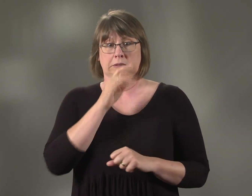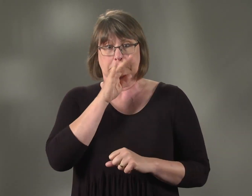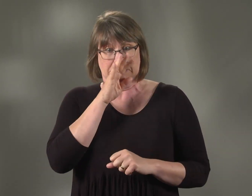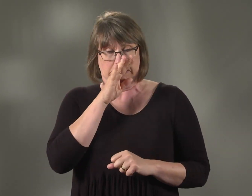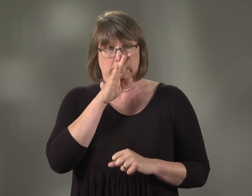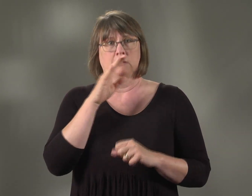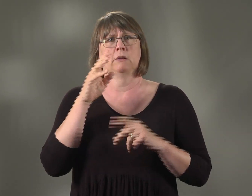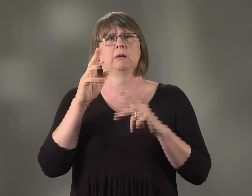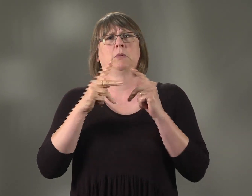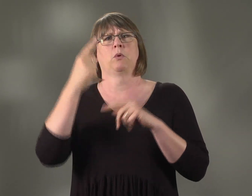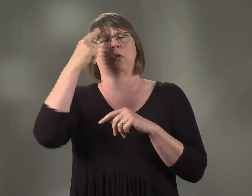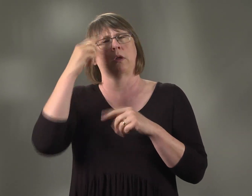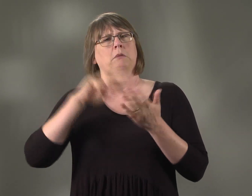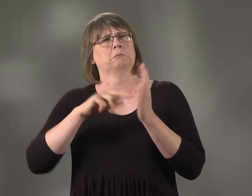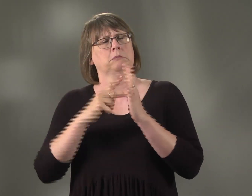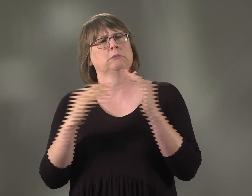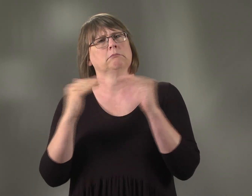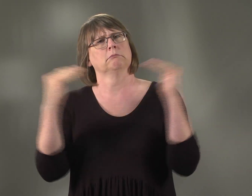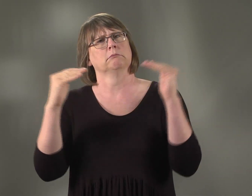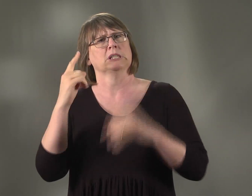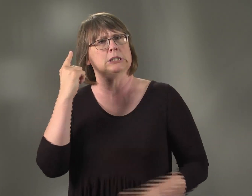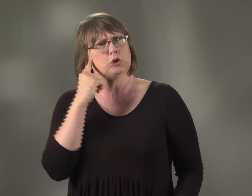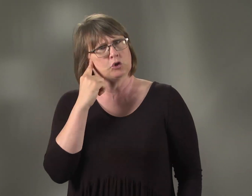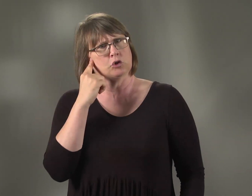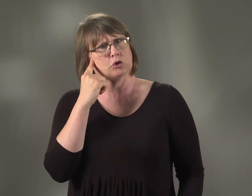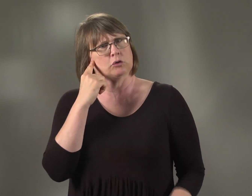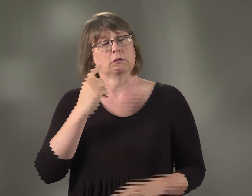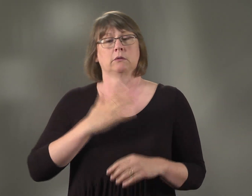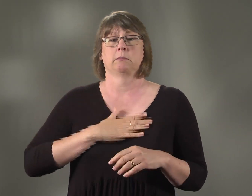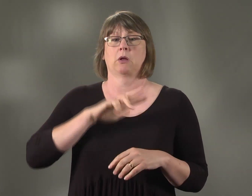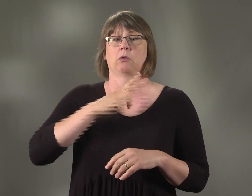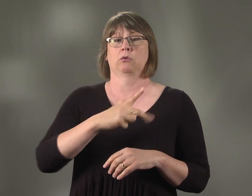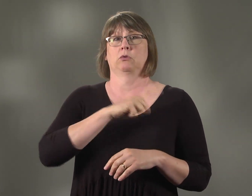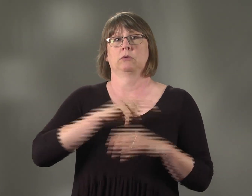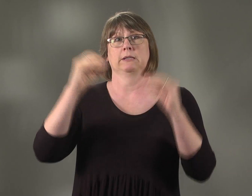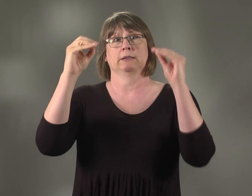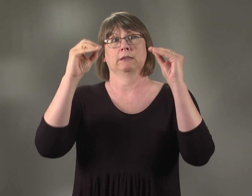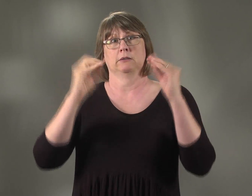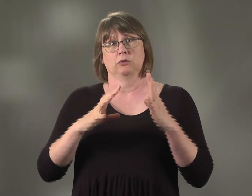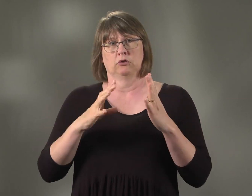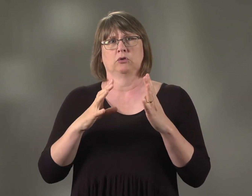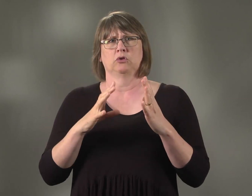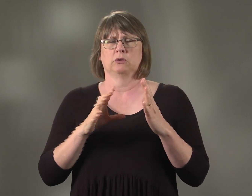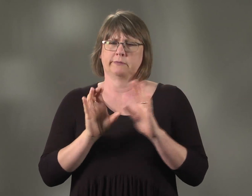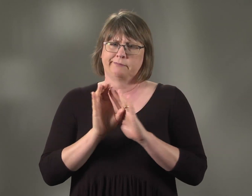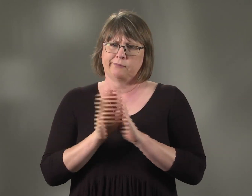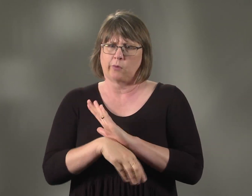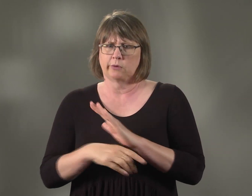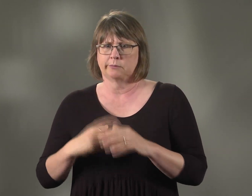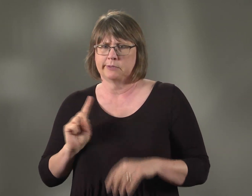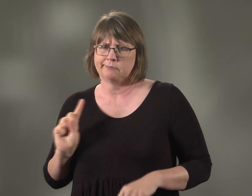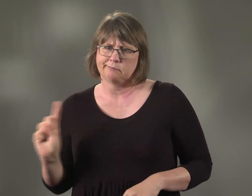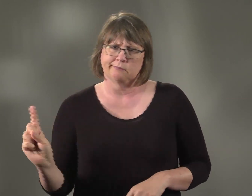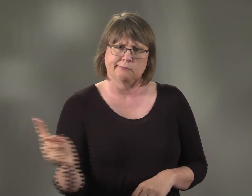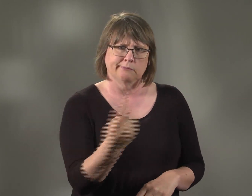Because I could speak, people thought I could hear. My third grade teacher made me go before the class